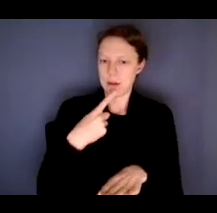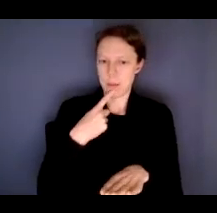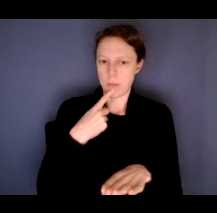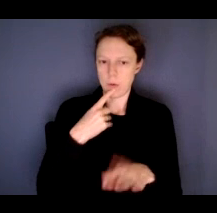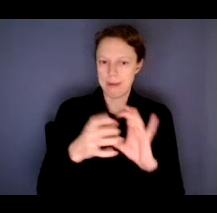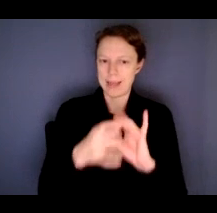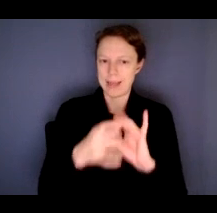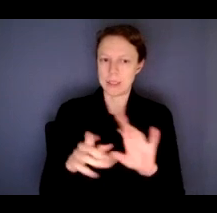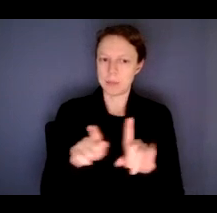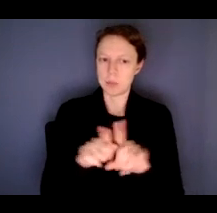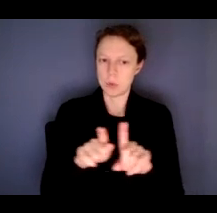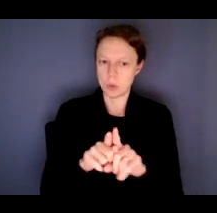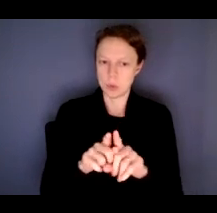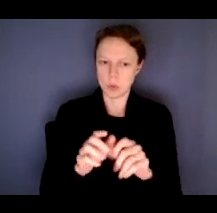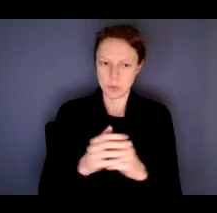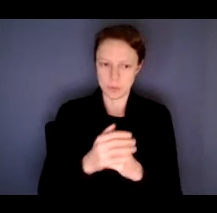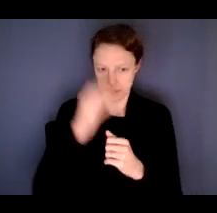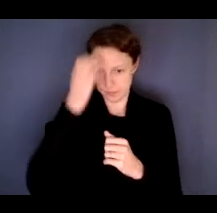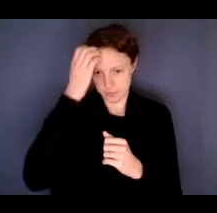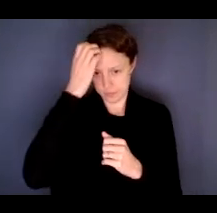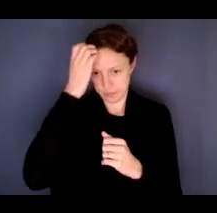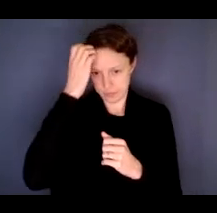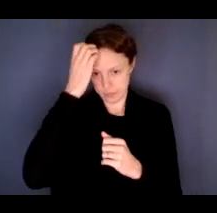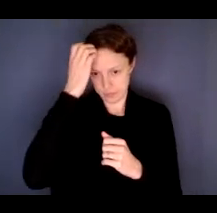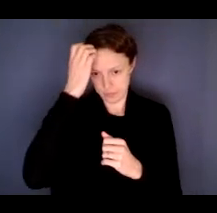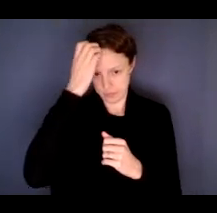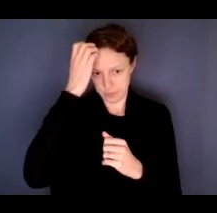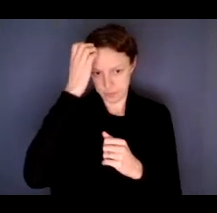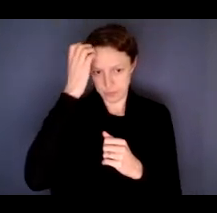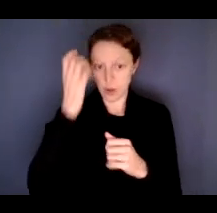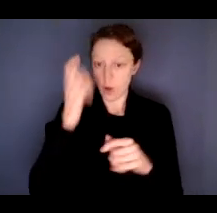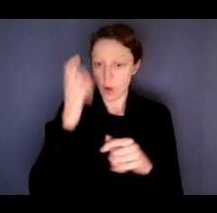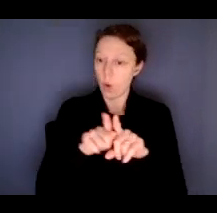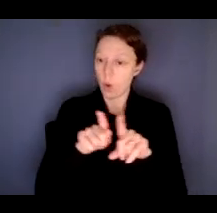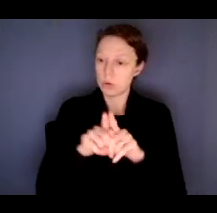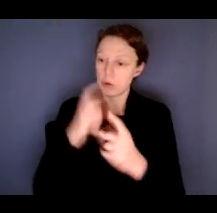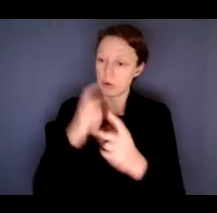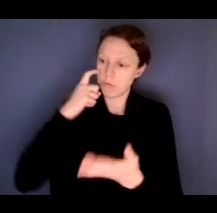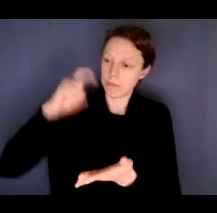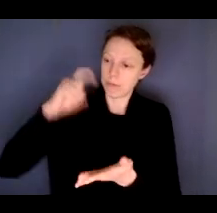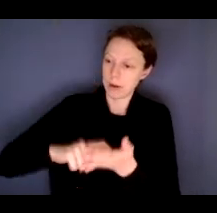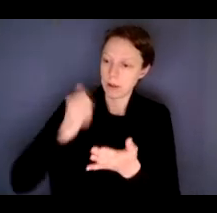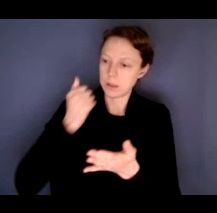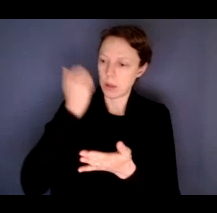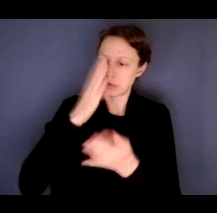of our Aboriginal and Torres Strait Islander families it also recognises that there can be